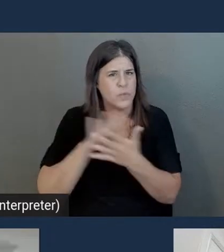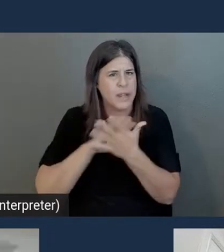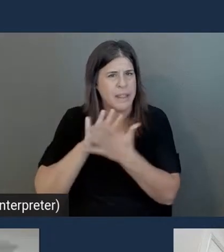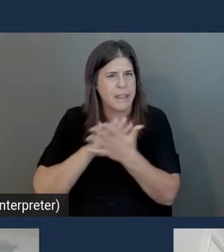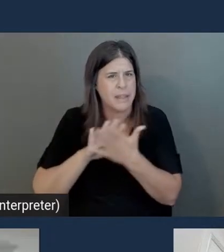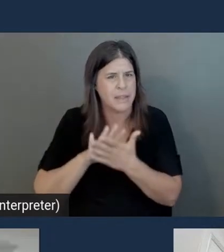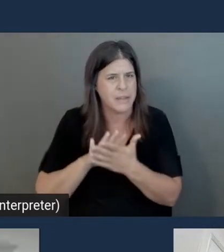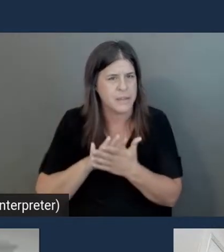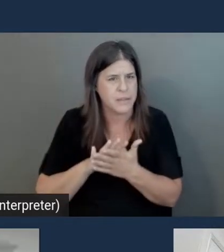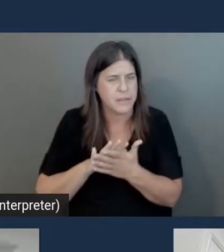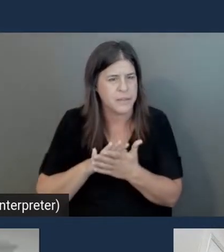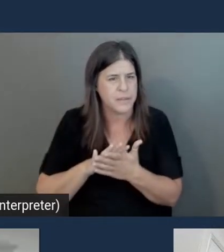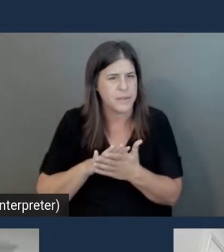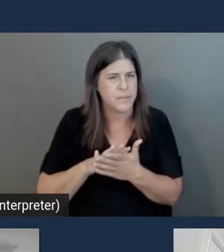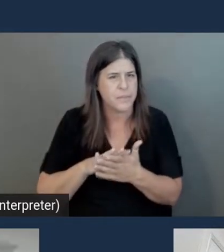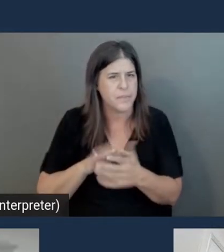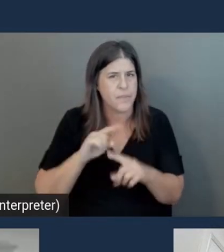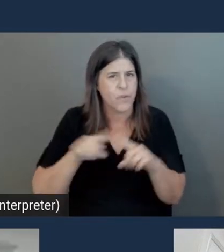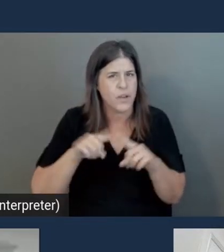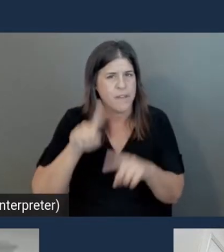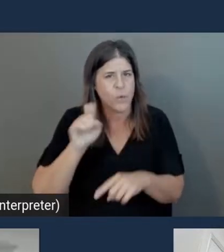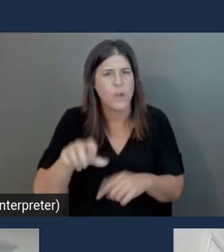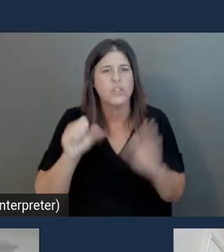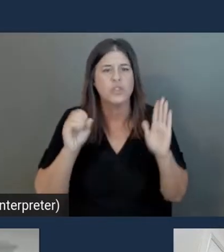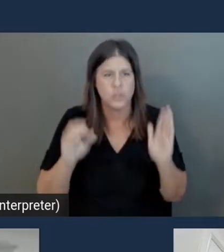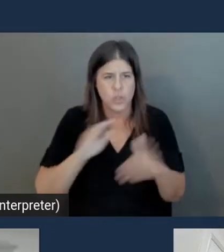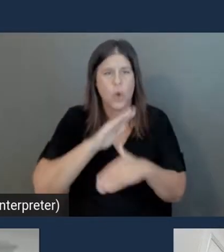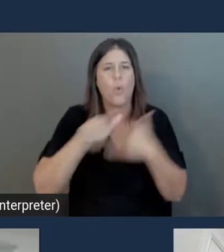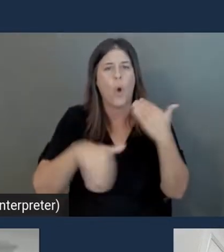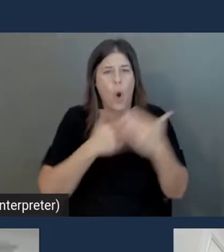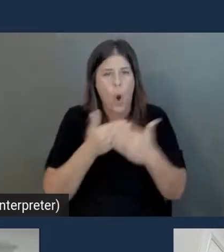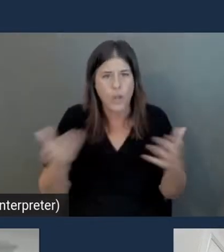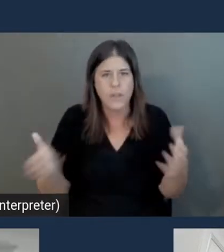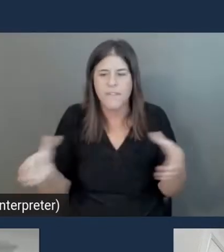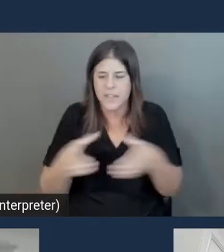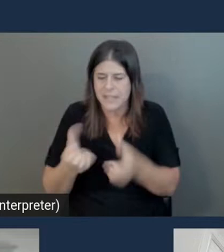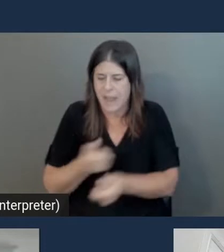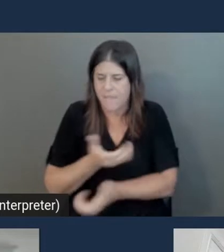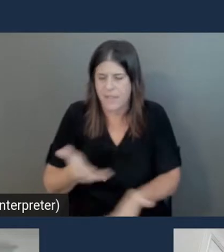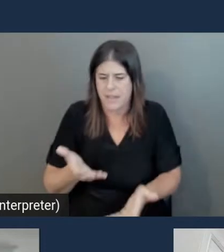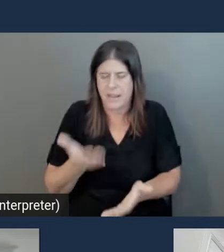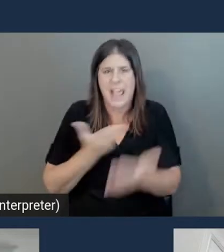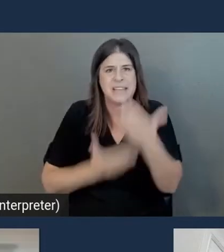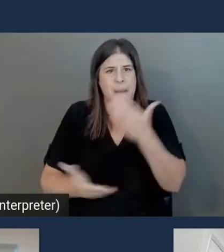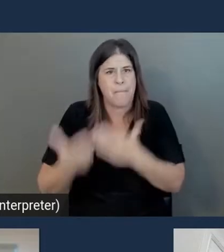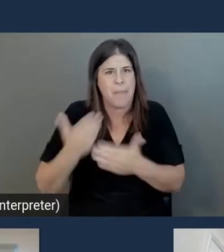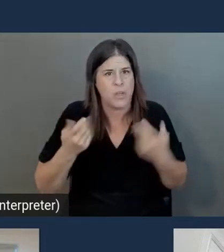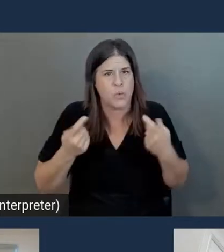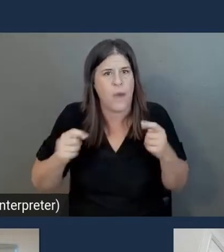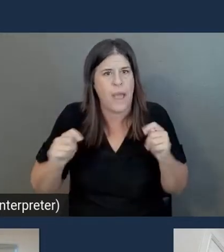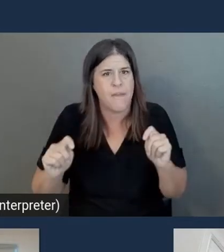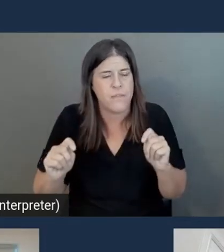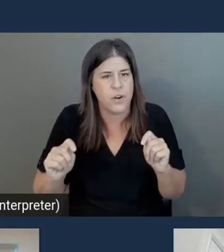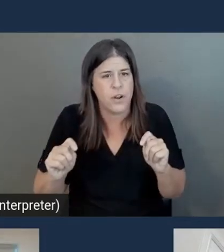question. So, all of this combined, is a manual effort and that's for the problem that we were trying to solve